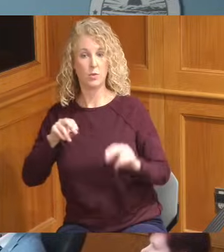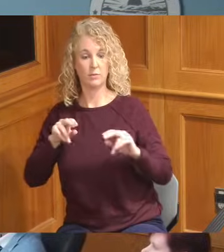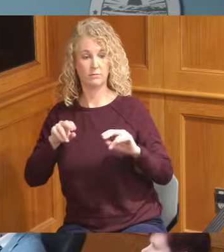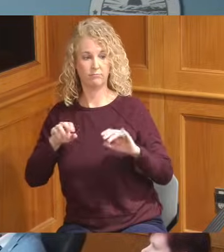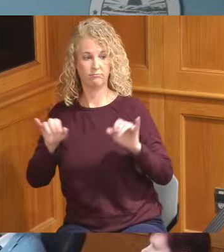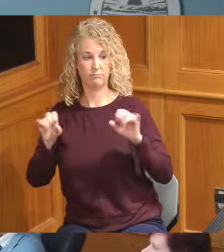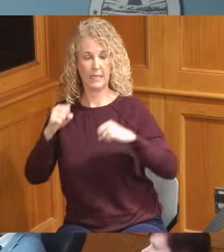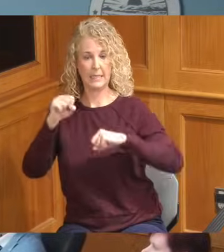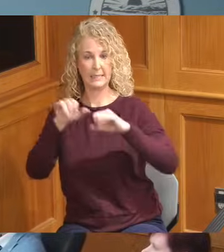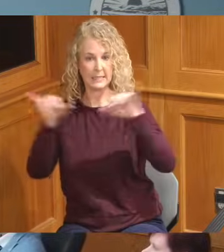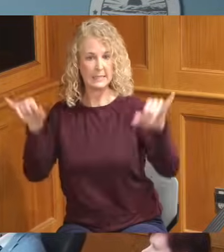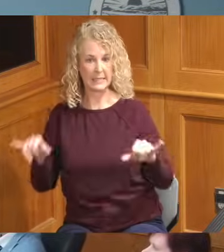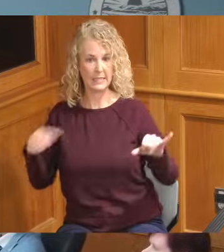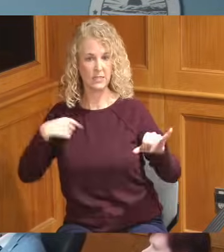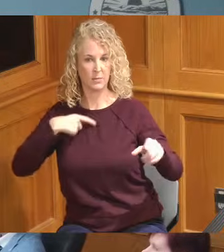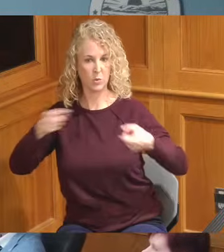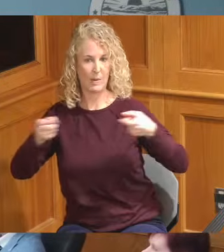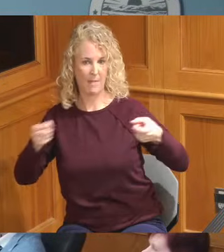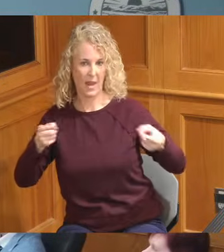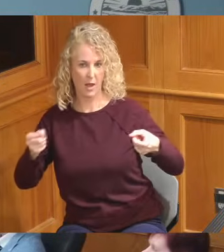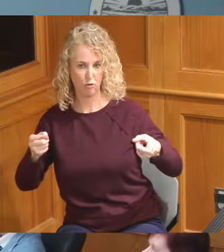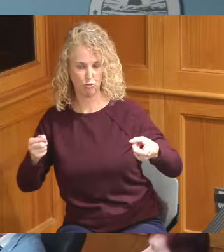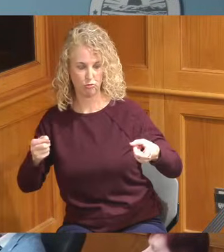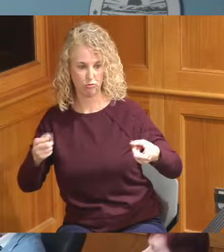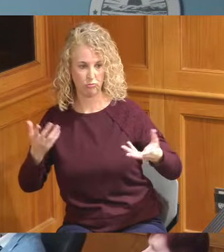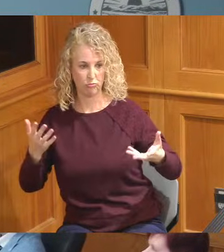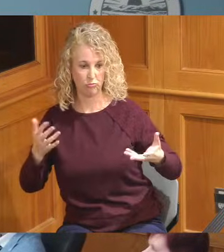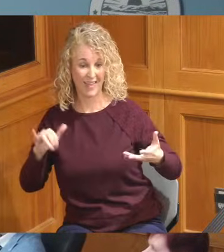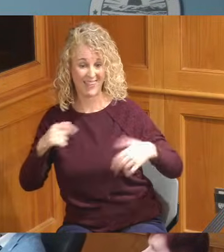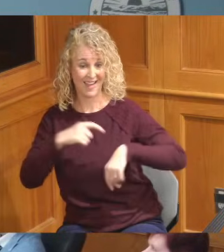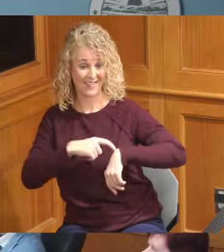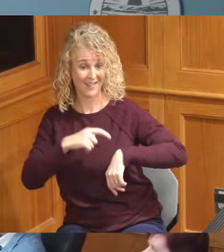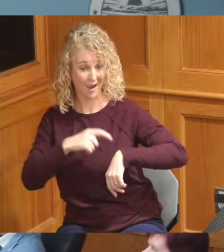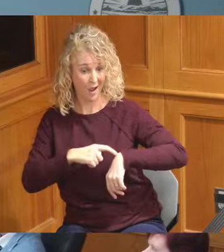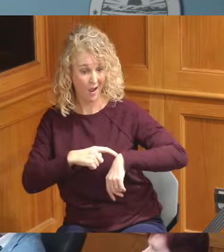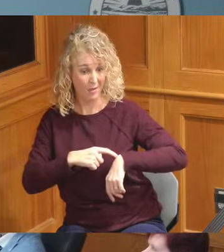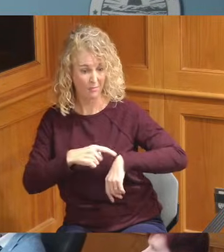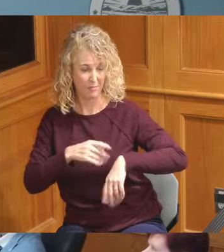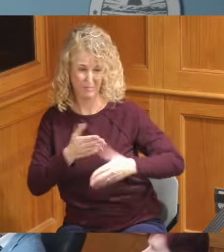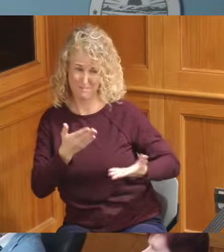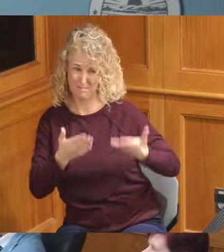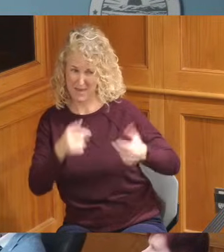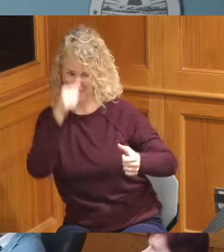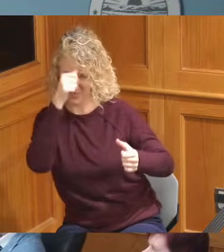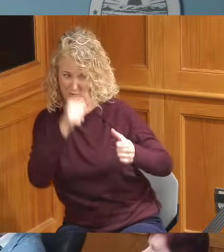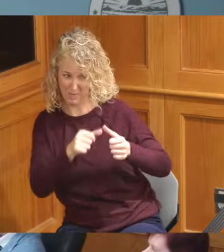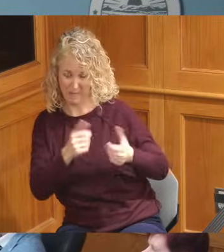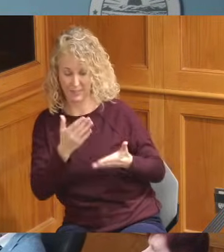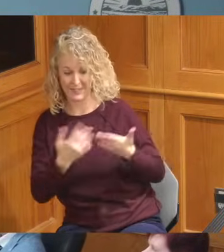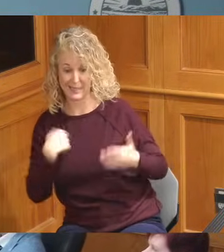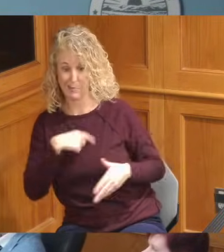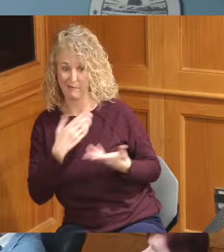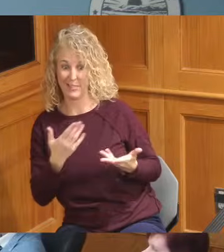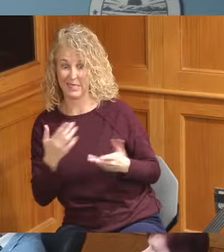County managed. Um, and during that time, if you rem those of us that have been around forever,